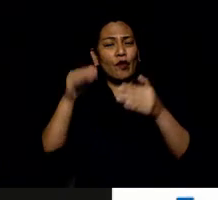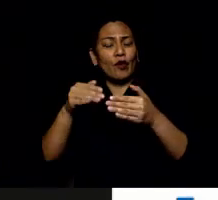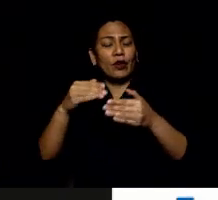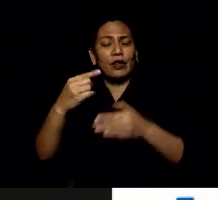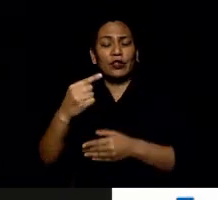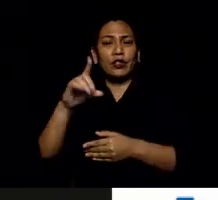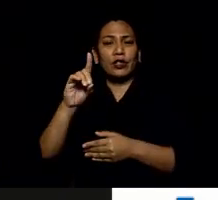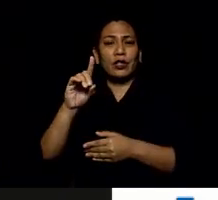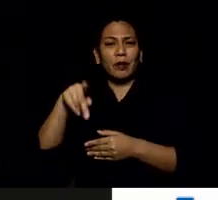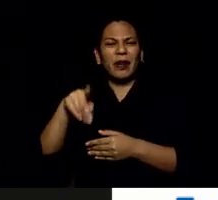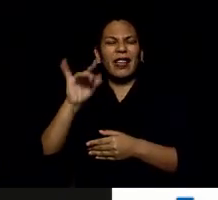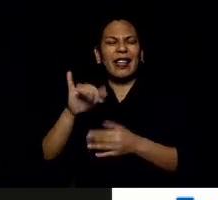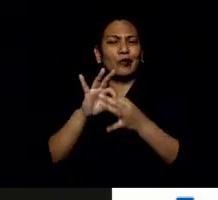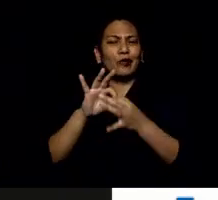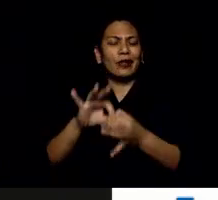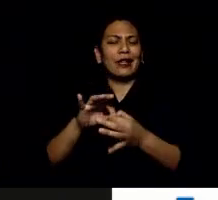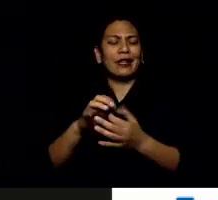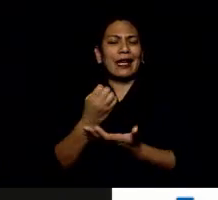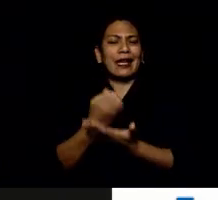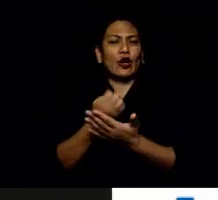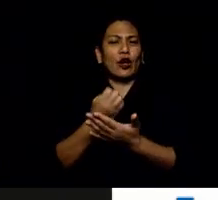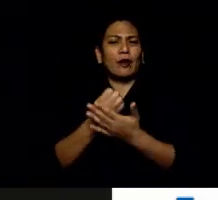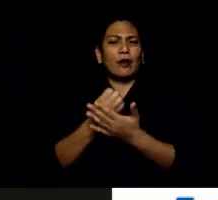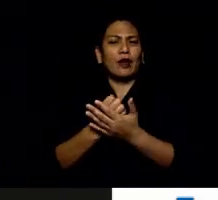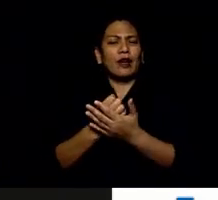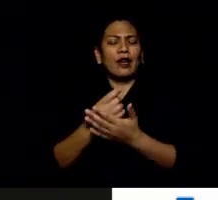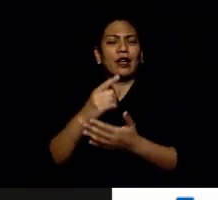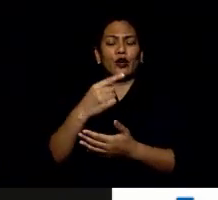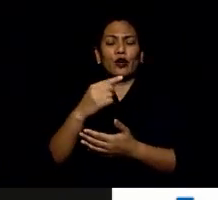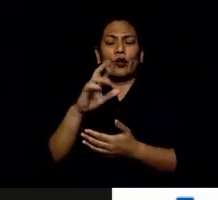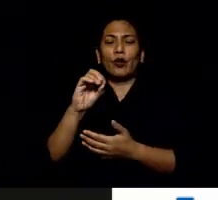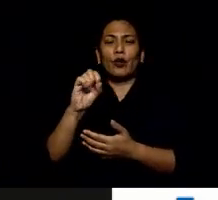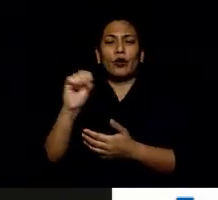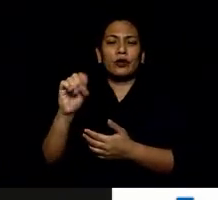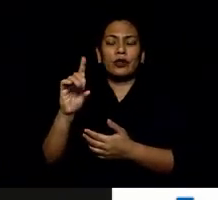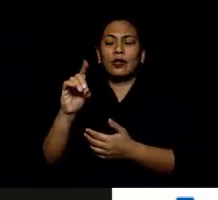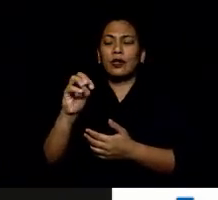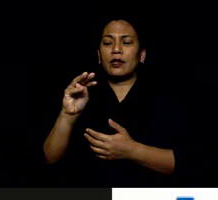the economy, gross domestic product. That's the orange line.